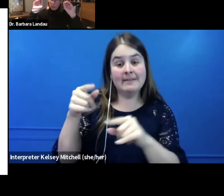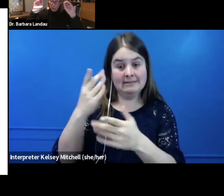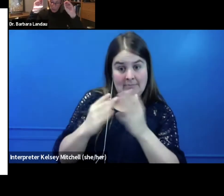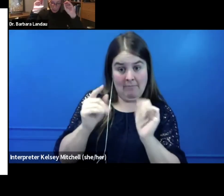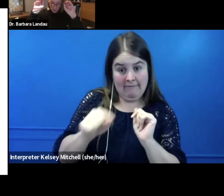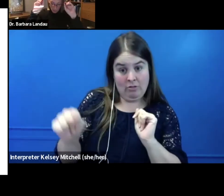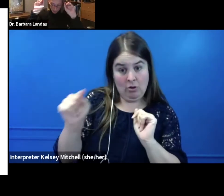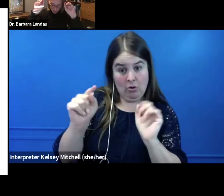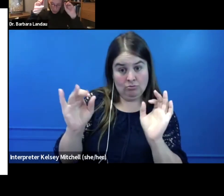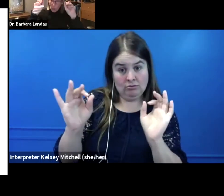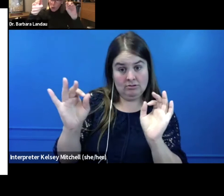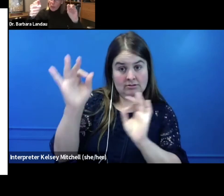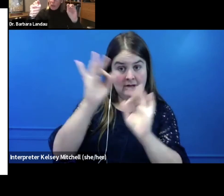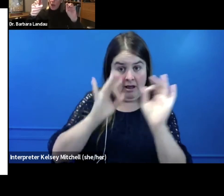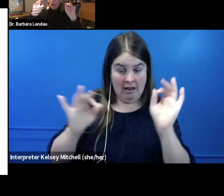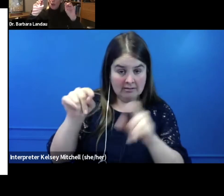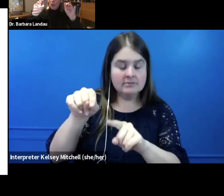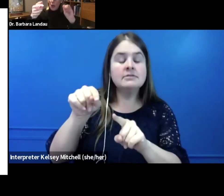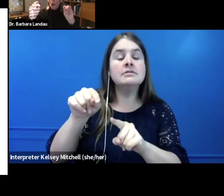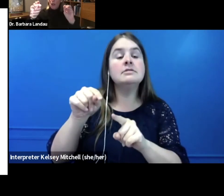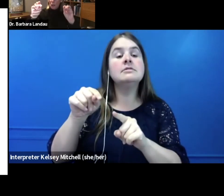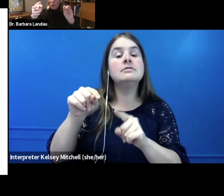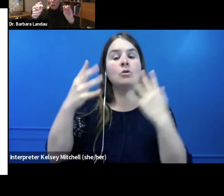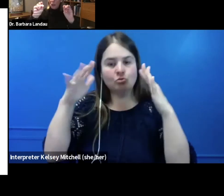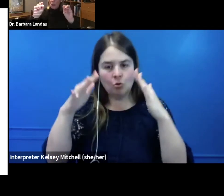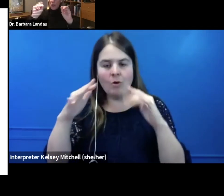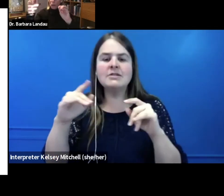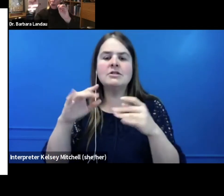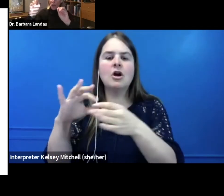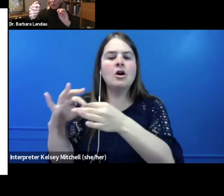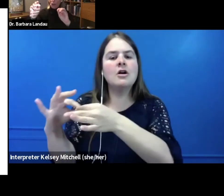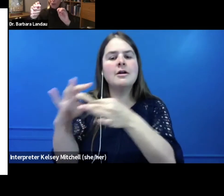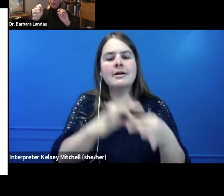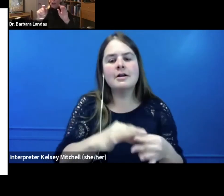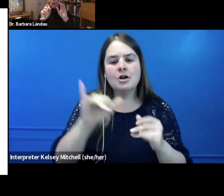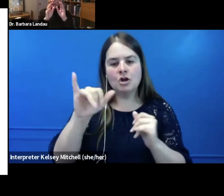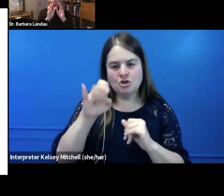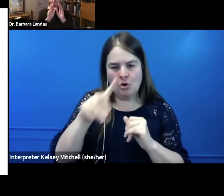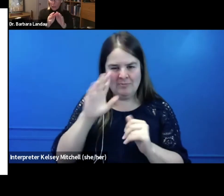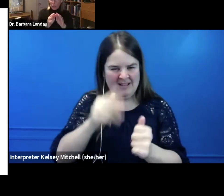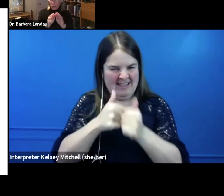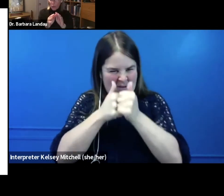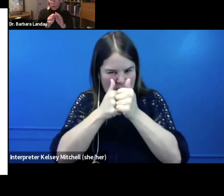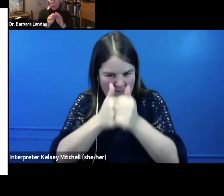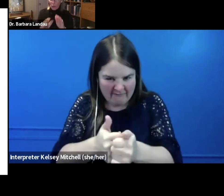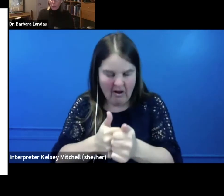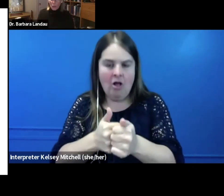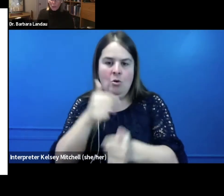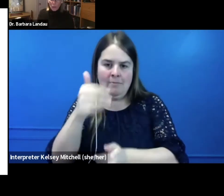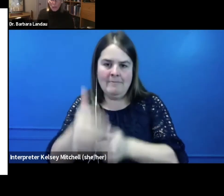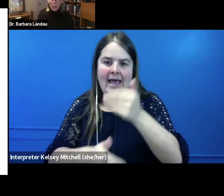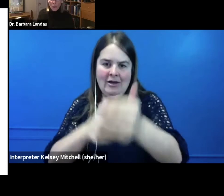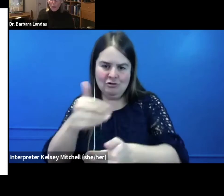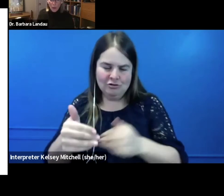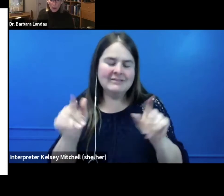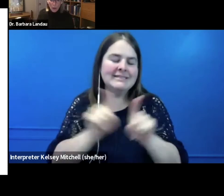the um the noise dots are yoked to the same trajectory as the signal dots so